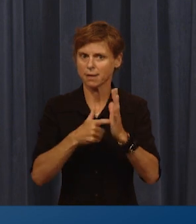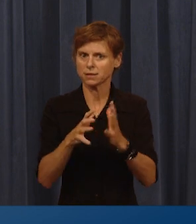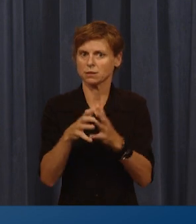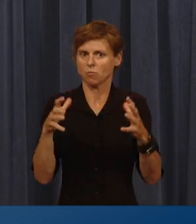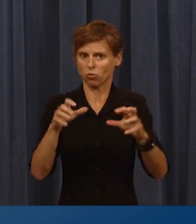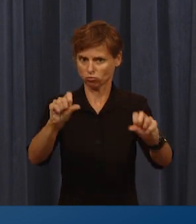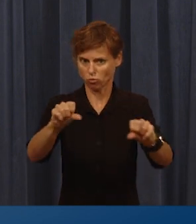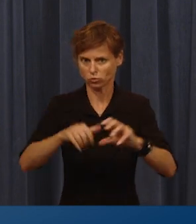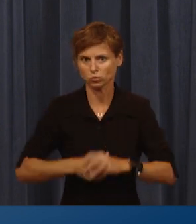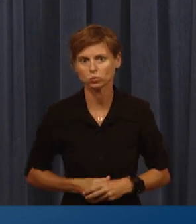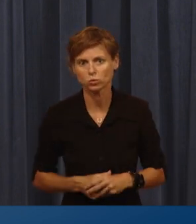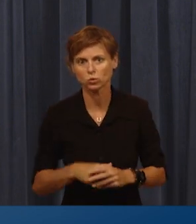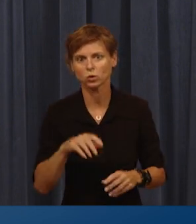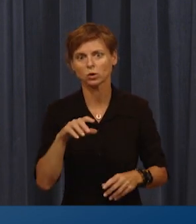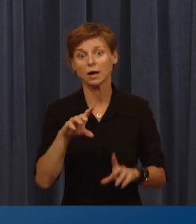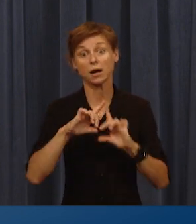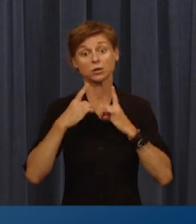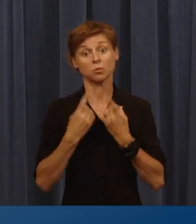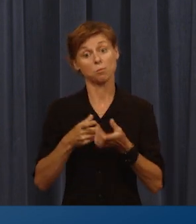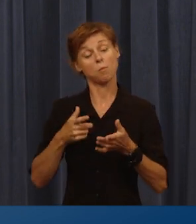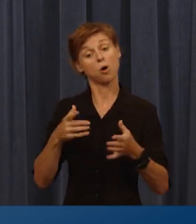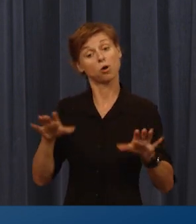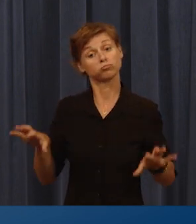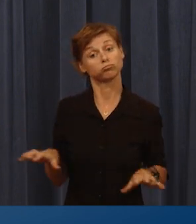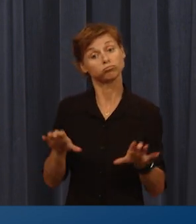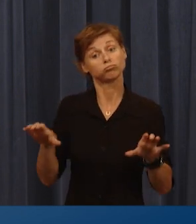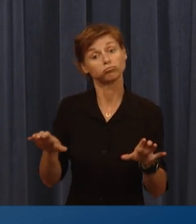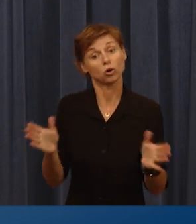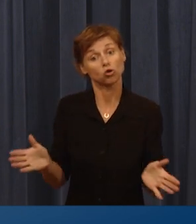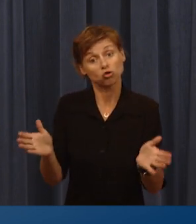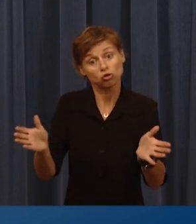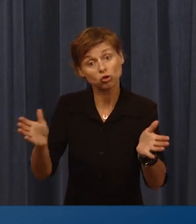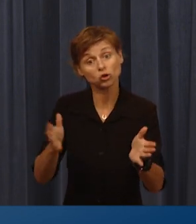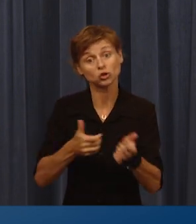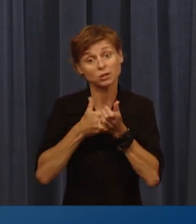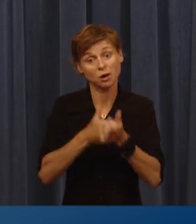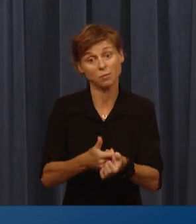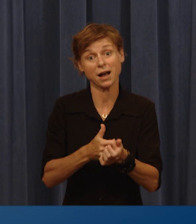The Department promotes compliance through robust technical assistance, mediation, and